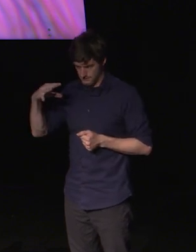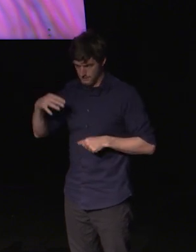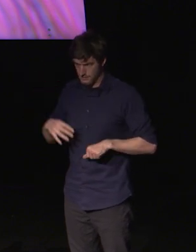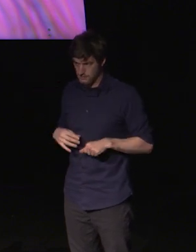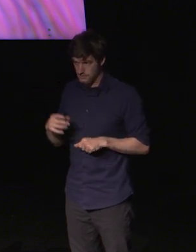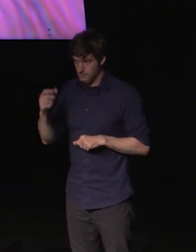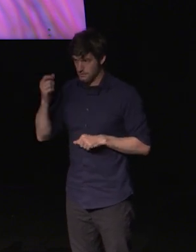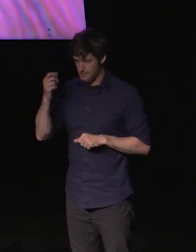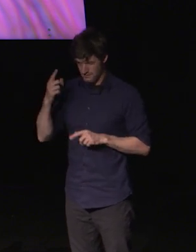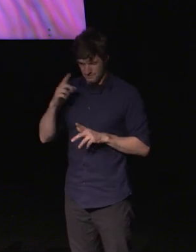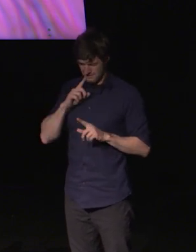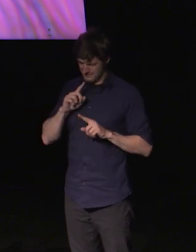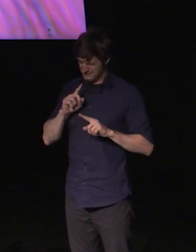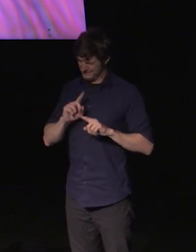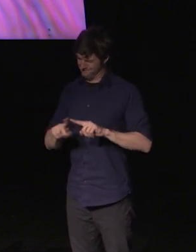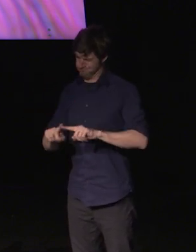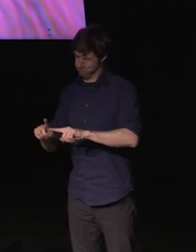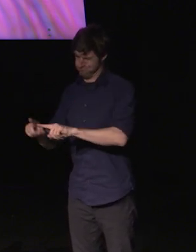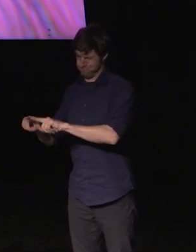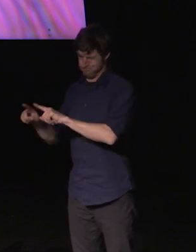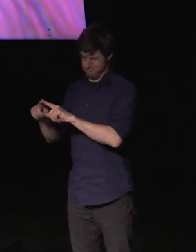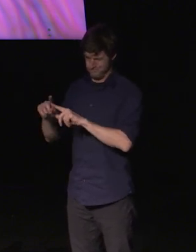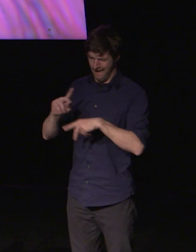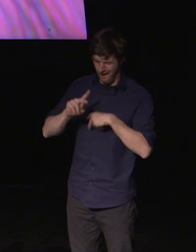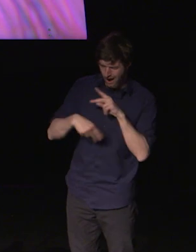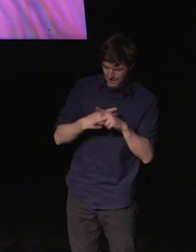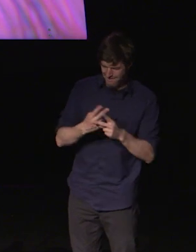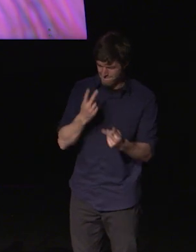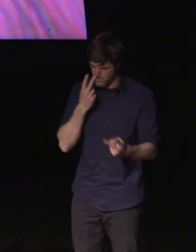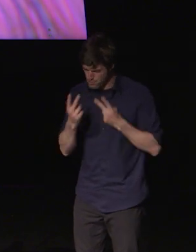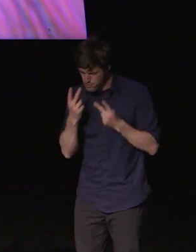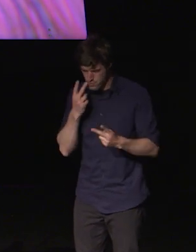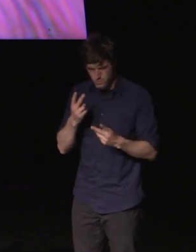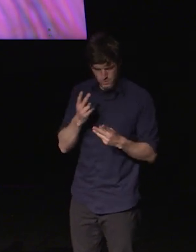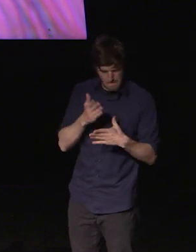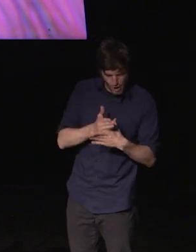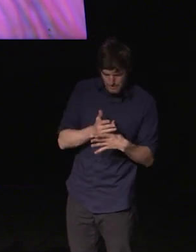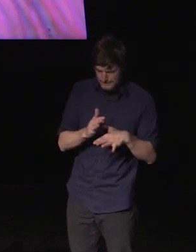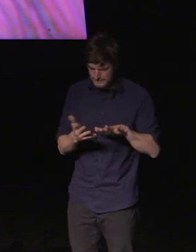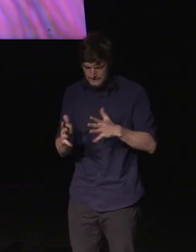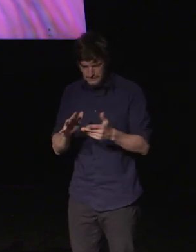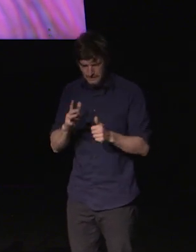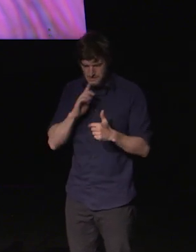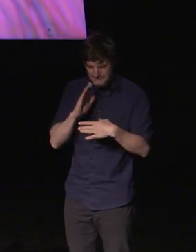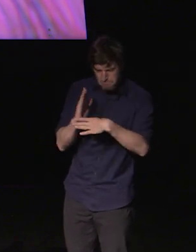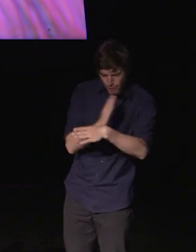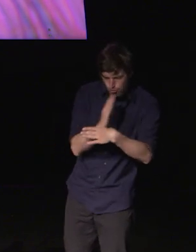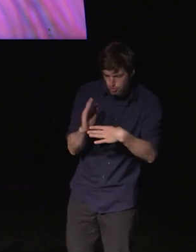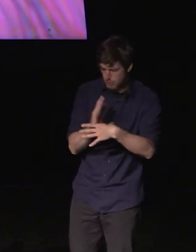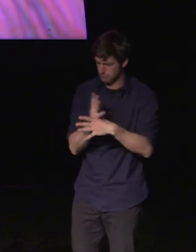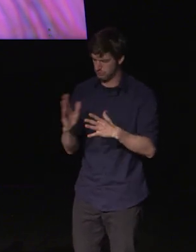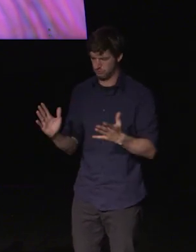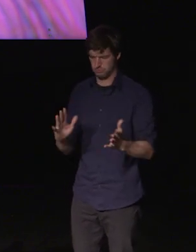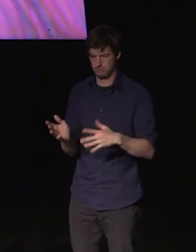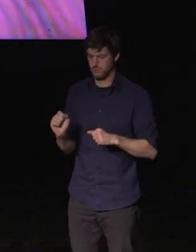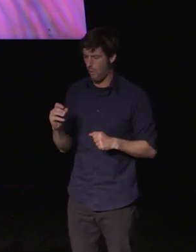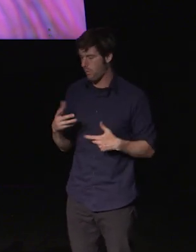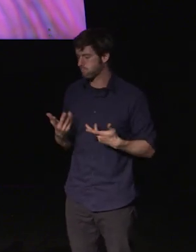going into visual impairment, and all these different spectrums you could be on for different abilities or accesses of things. So...